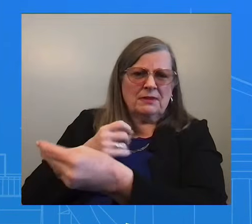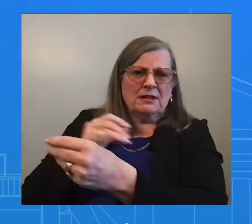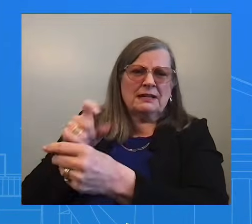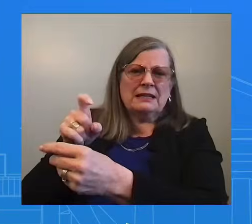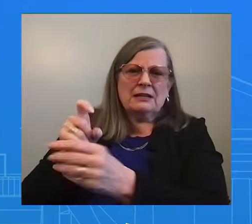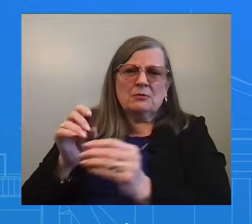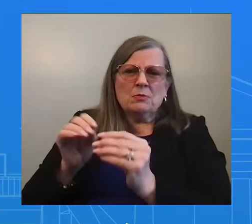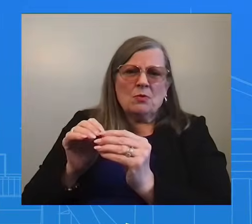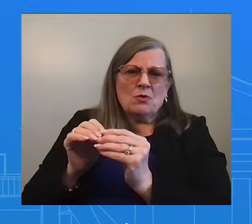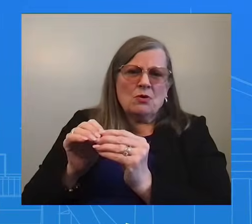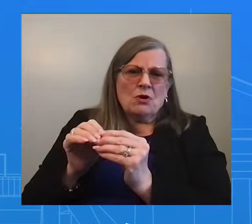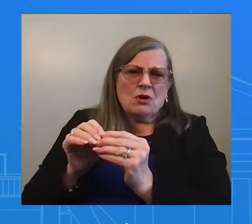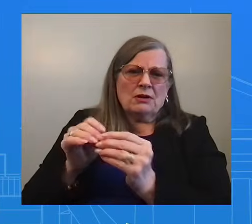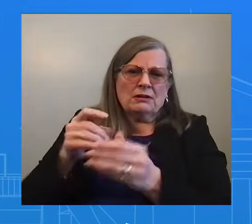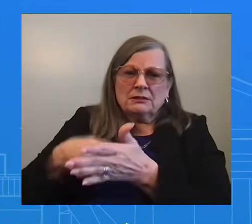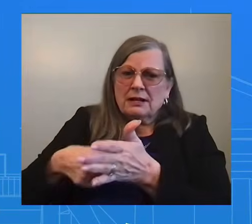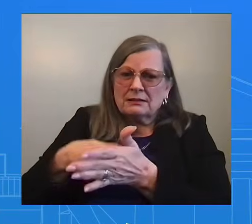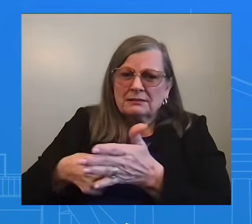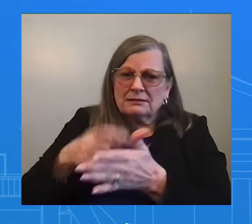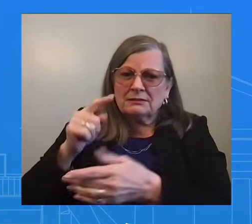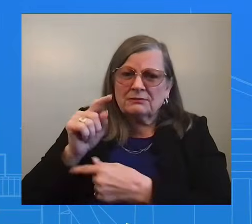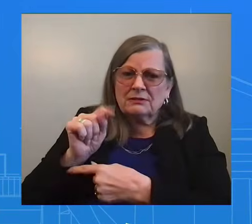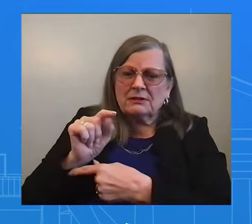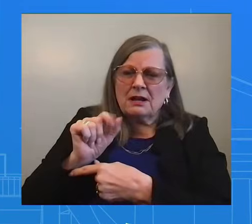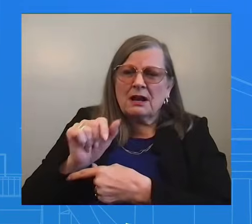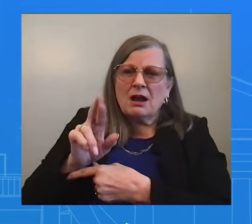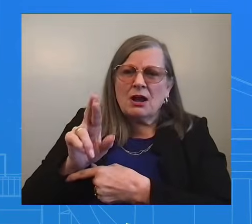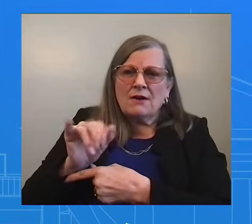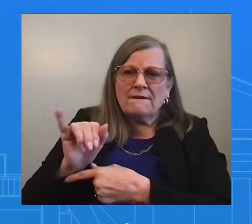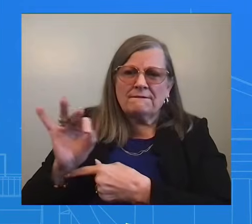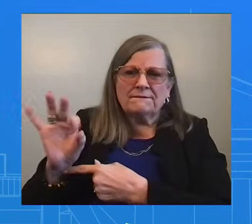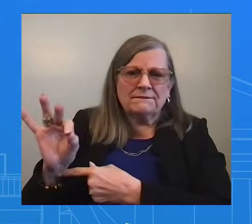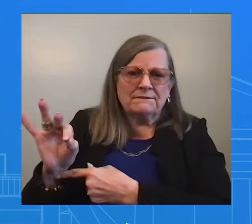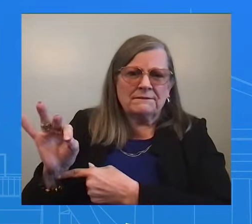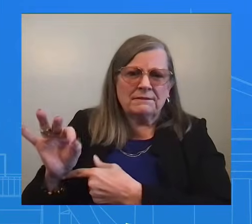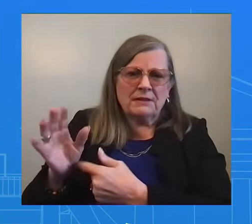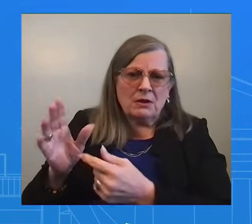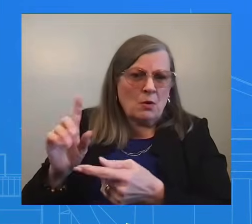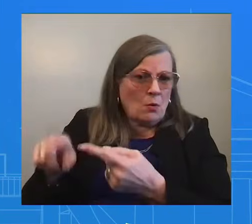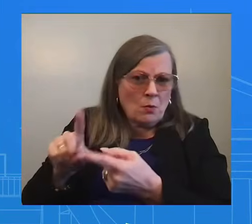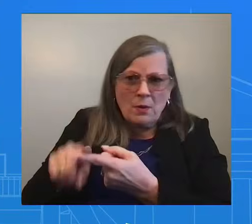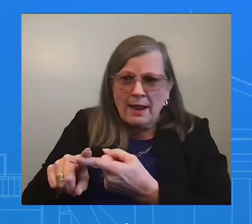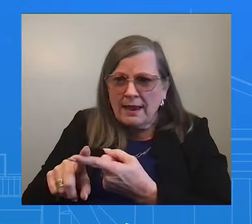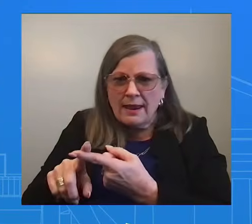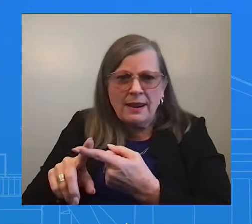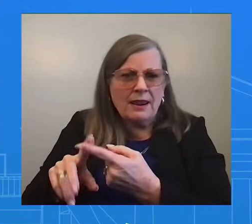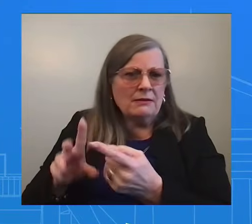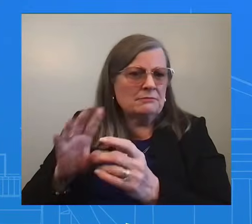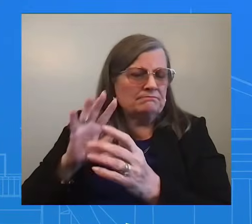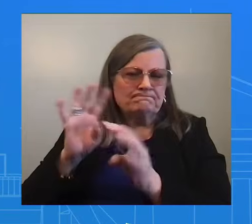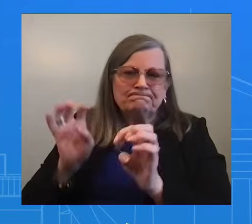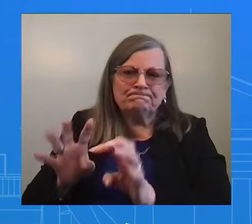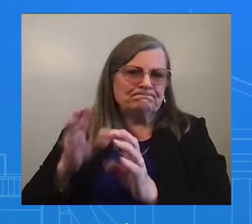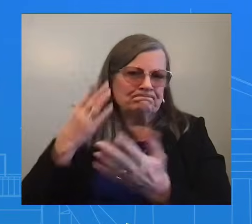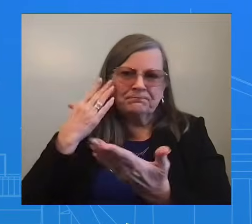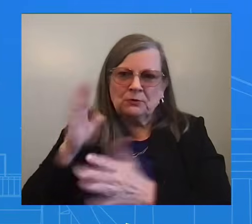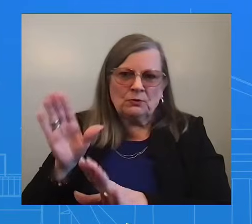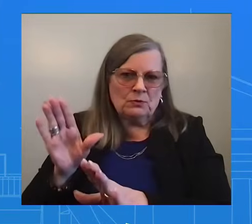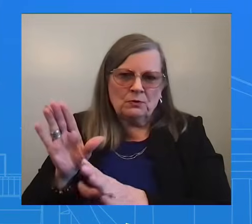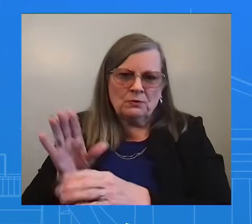The Press: Is that in, like, weeks, months? Ms. Jean-Pierre: Just don't have a timeline. But that's the updates that I can share with you. The Press: Okay. And can you speak to earlier this week, there was Conference Board data that --